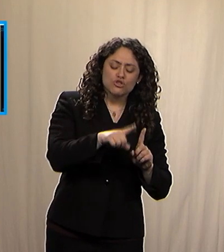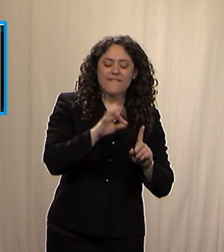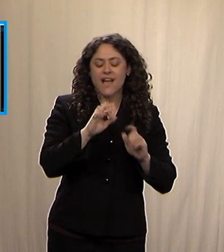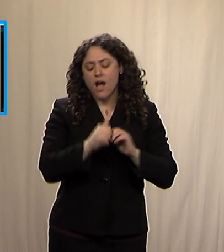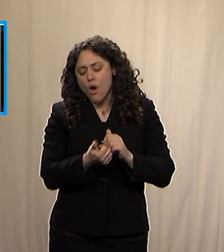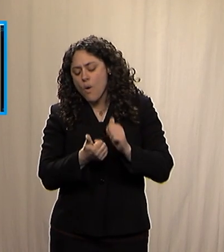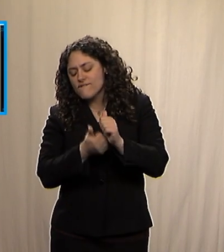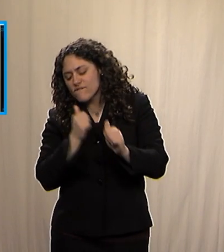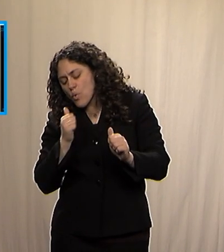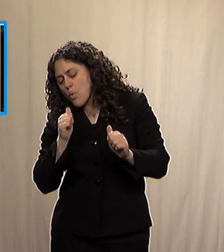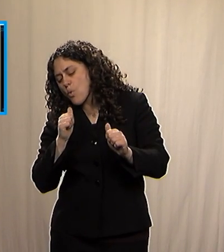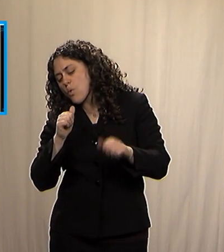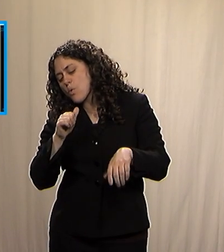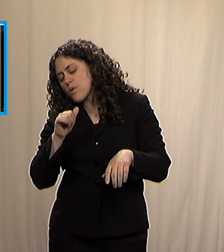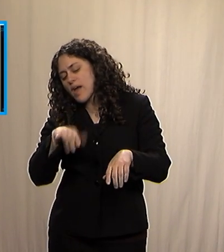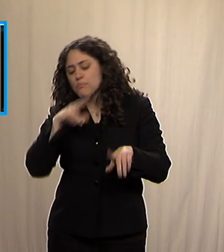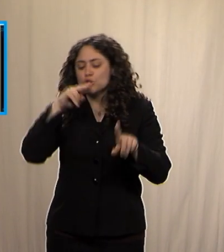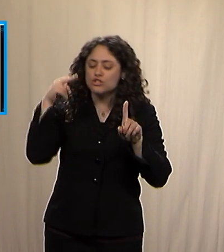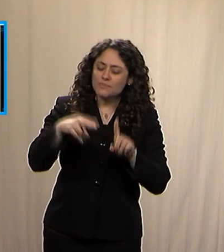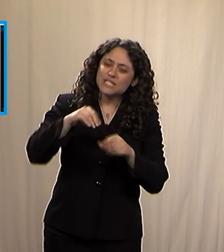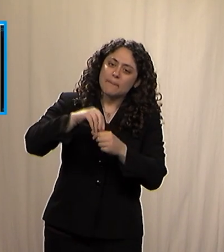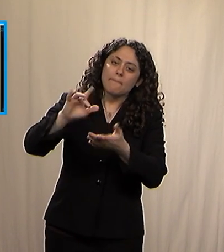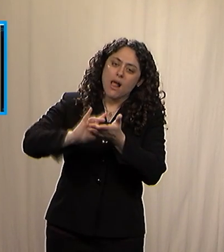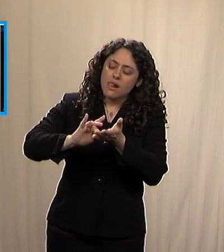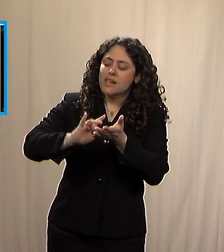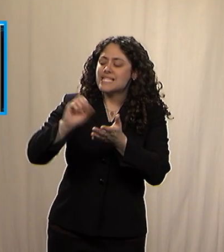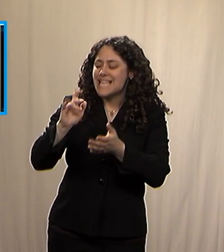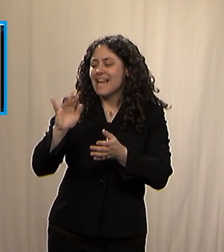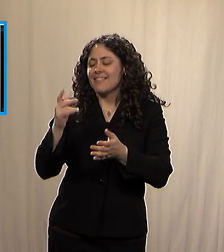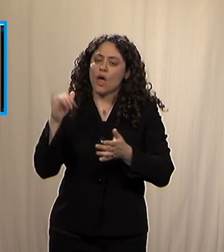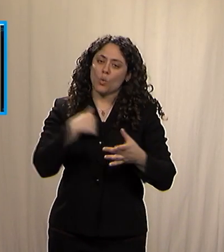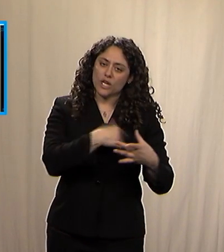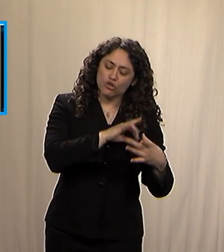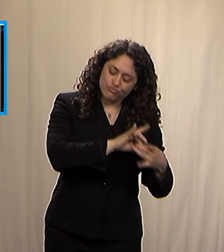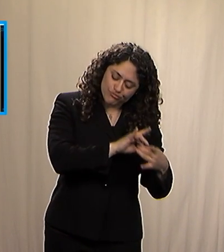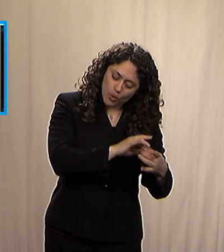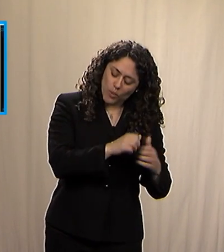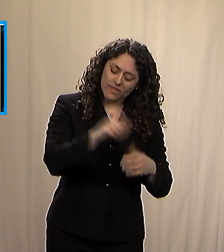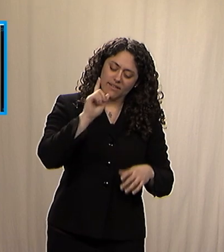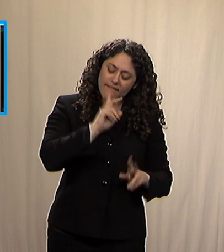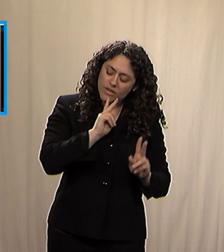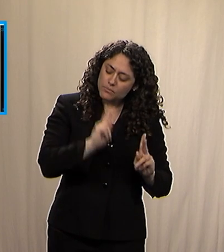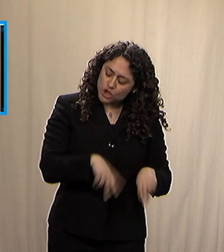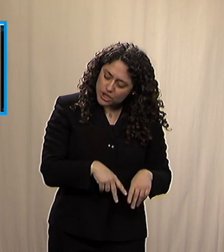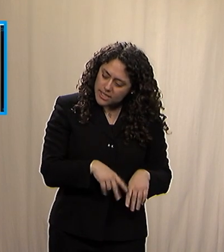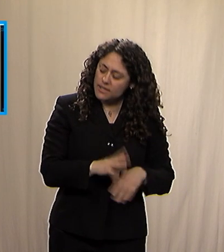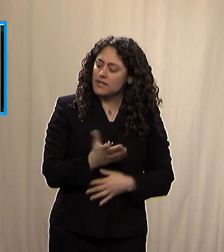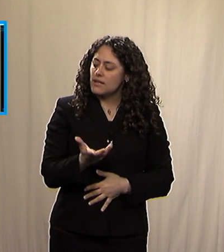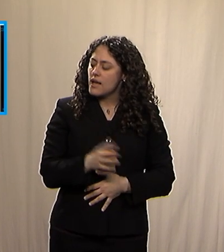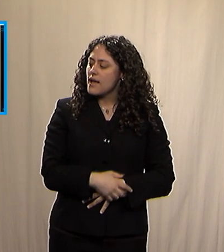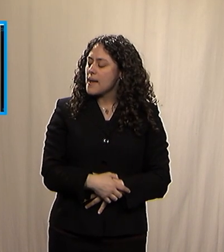in medical settings that we're "with" the deaf person.